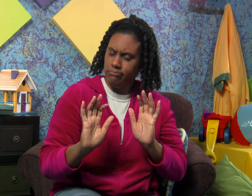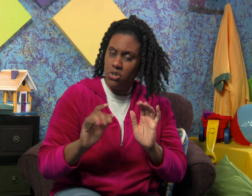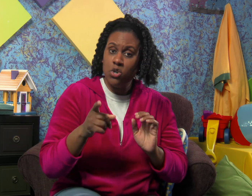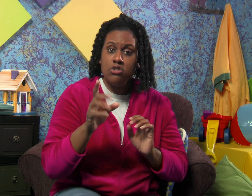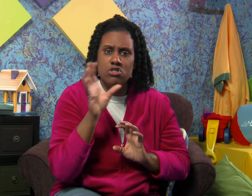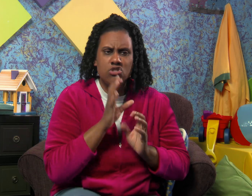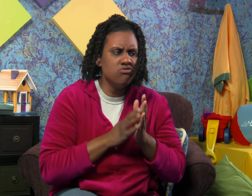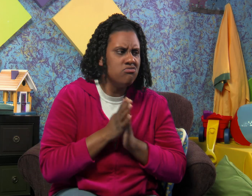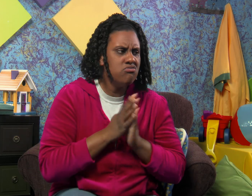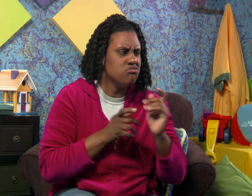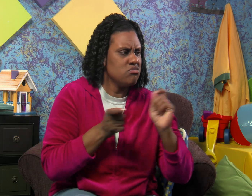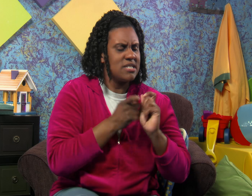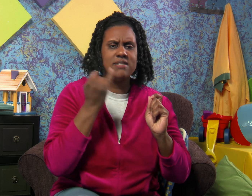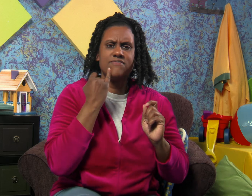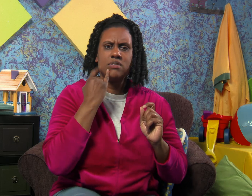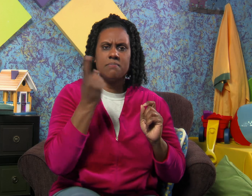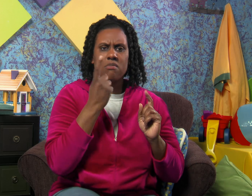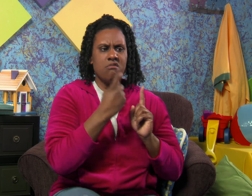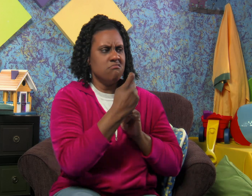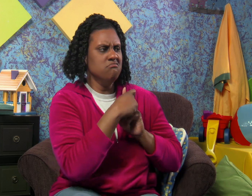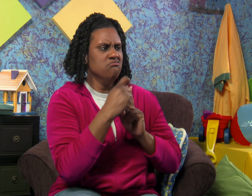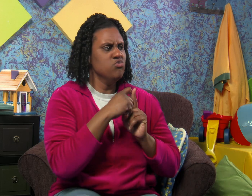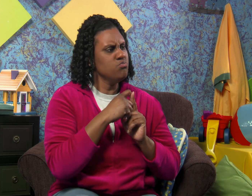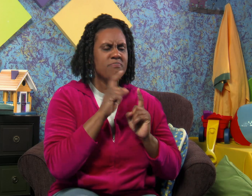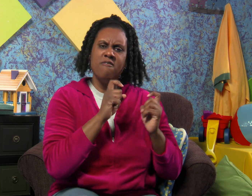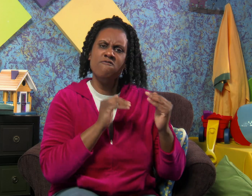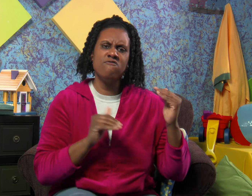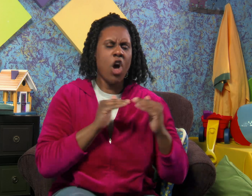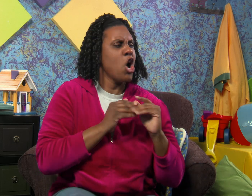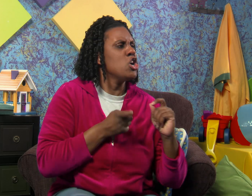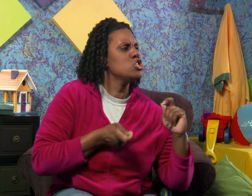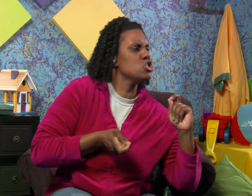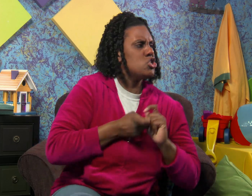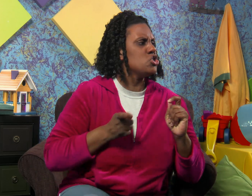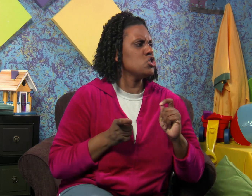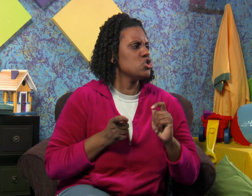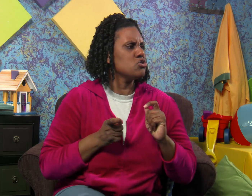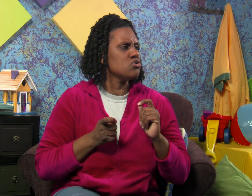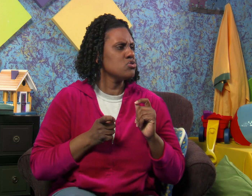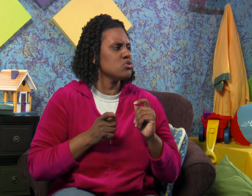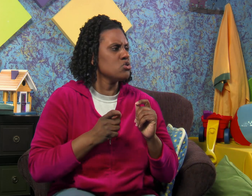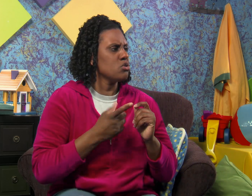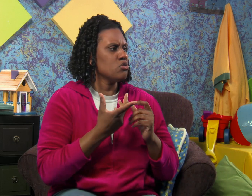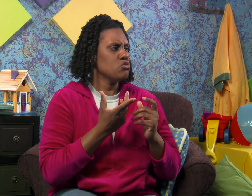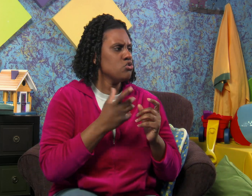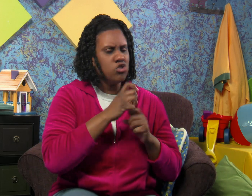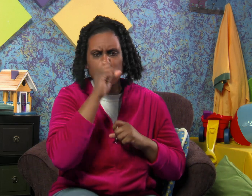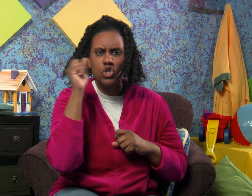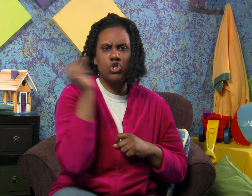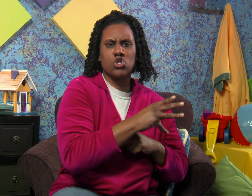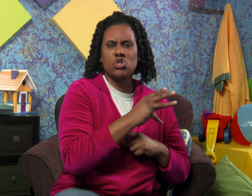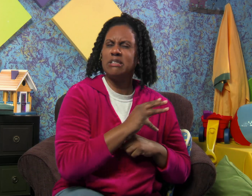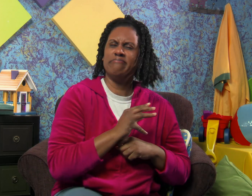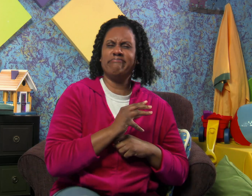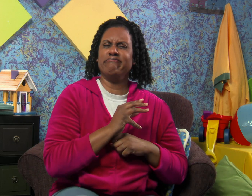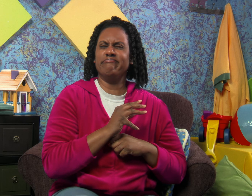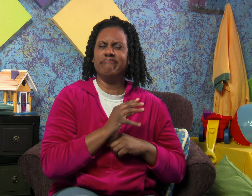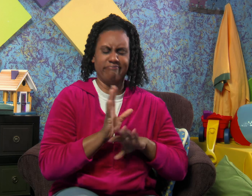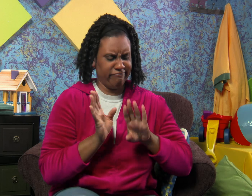SO YOU IGNORE ONE AND LOOK FOR SOMEONE WHO'S PICKING ON YOU, AND YOU GET REVENGE OR TRY TO GET EVEN -- YOU THINK IT'S FAIR TO GET BACK AT THEM